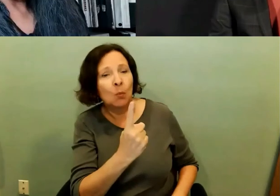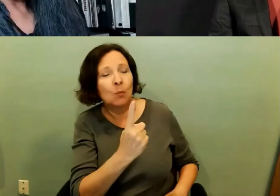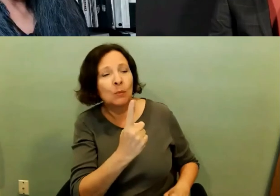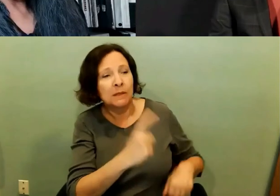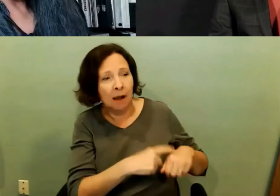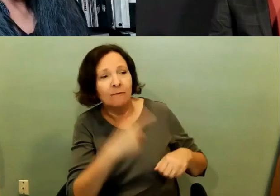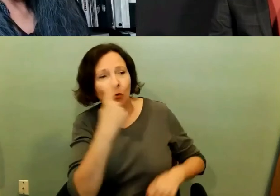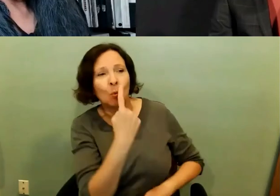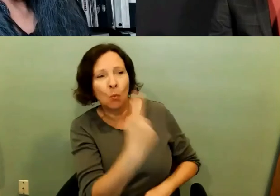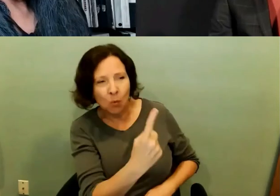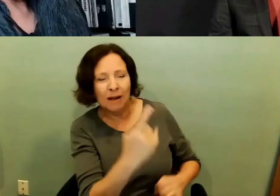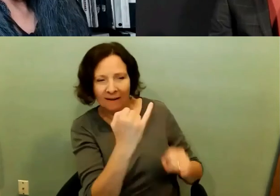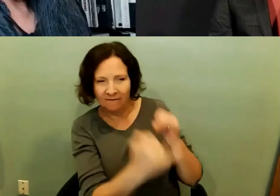So one question I want to get to.